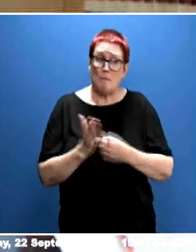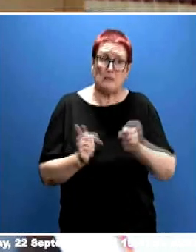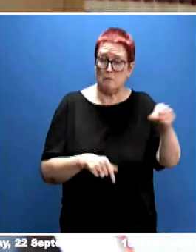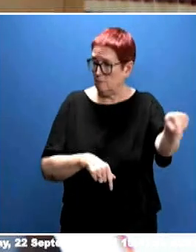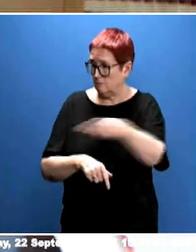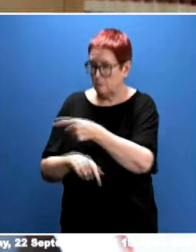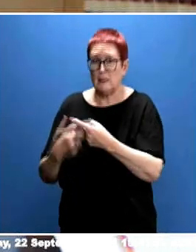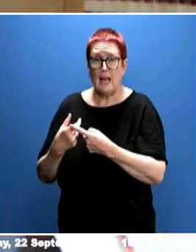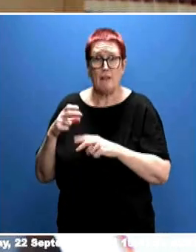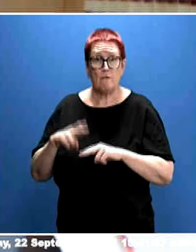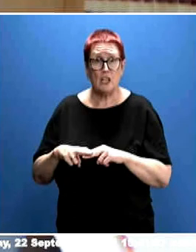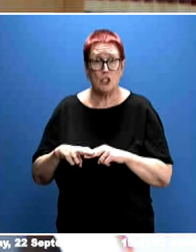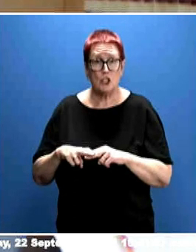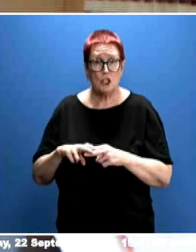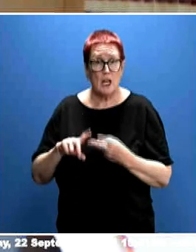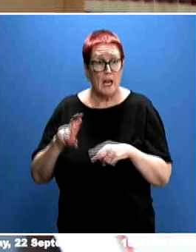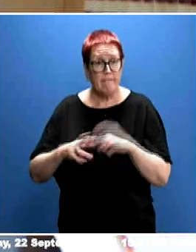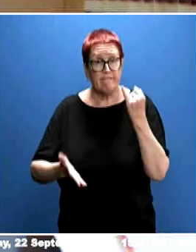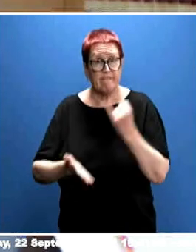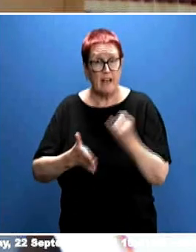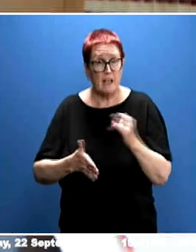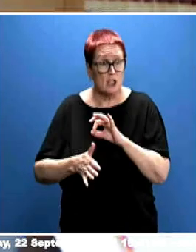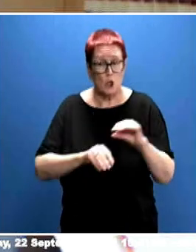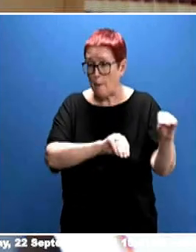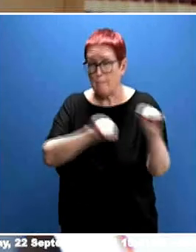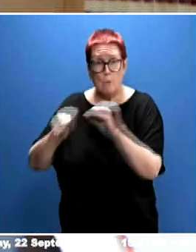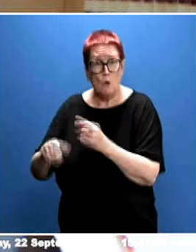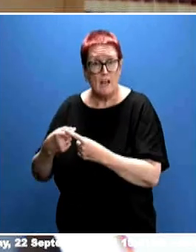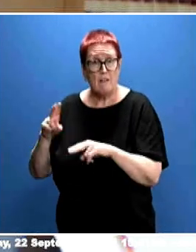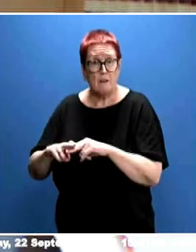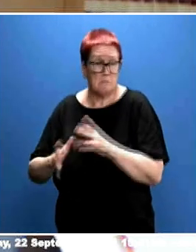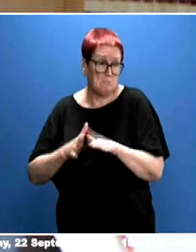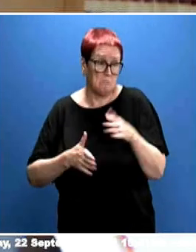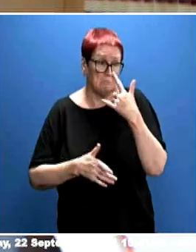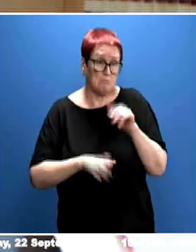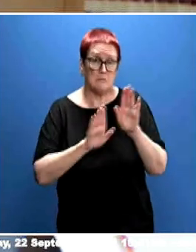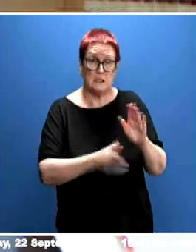Now, if that condition is not met, the child stays in custody, but why is it an